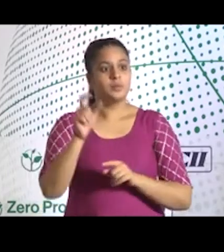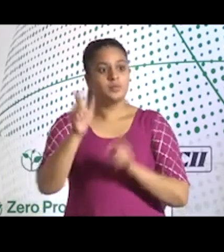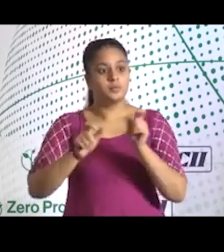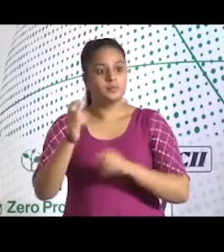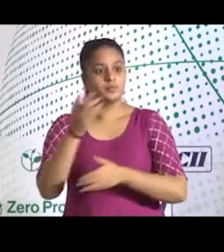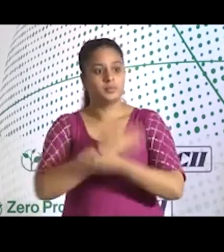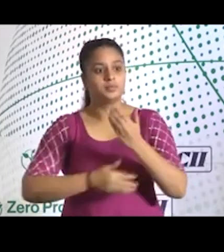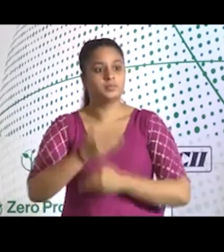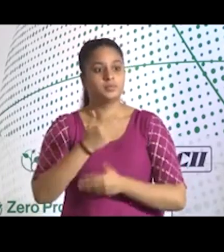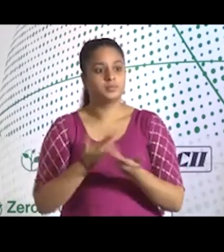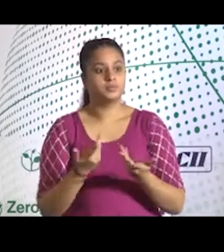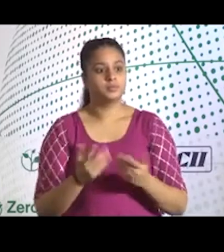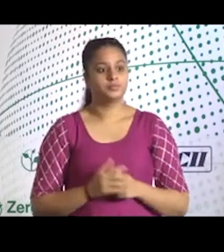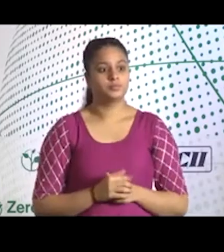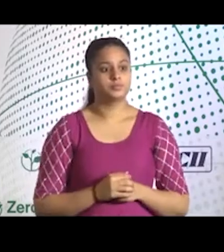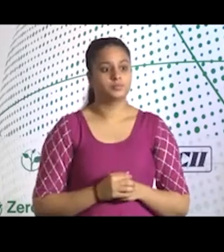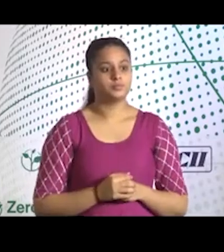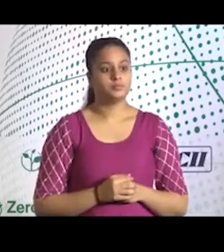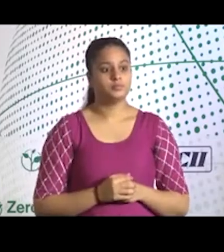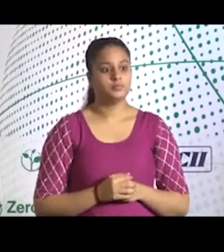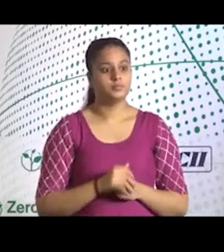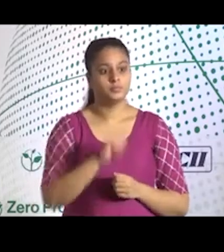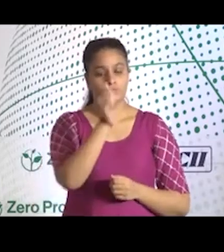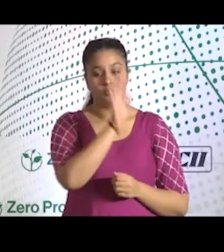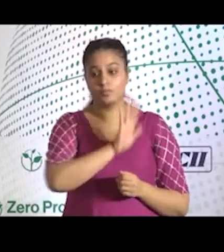from across India with across